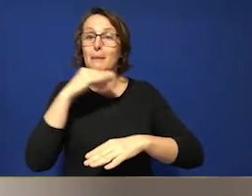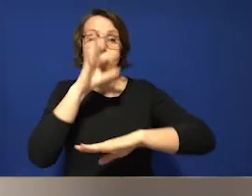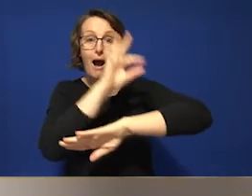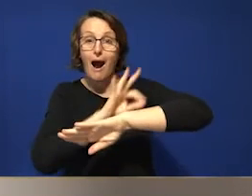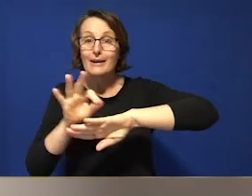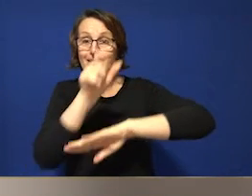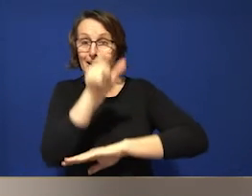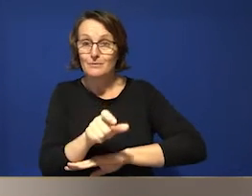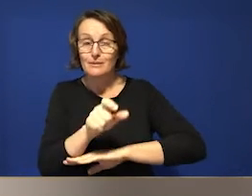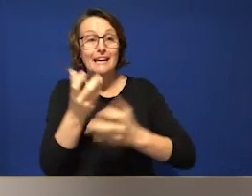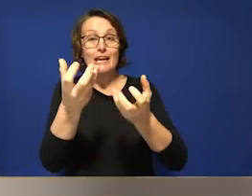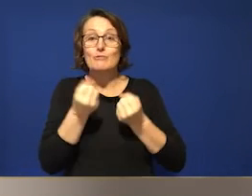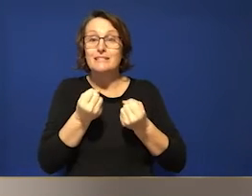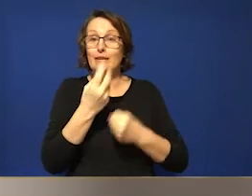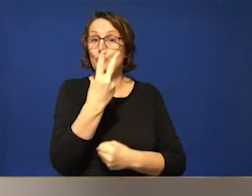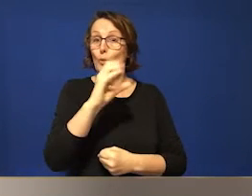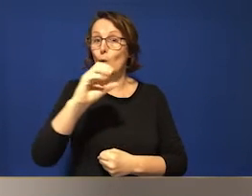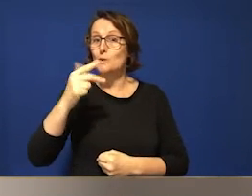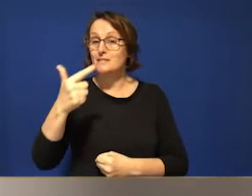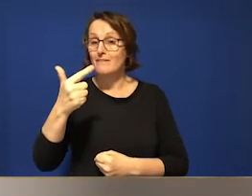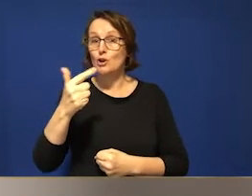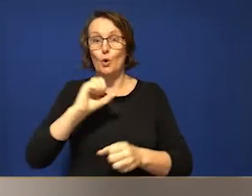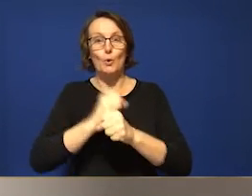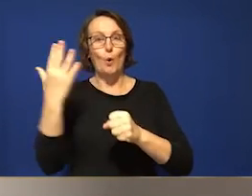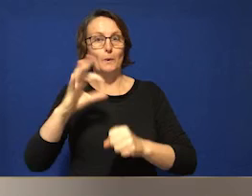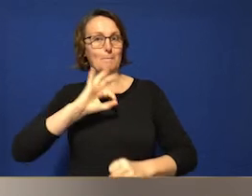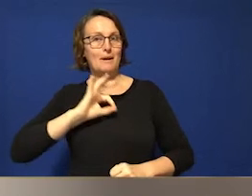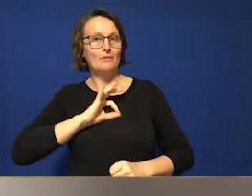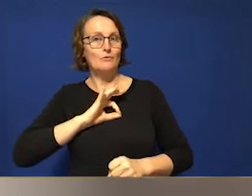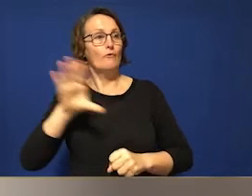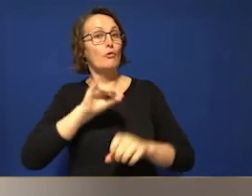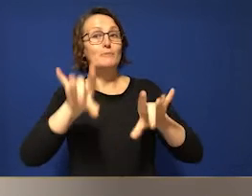and recipient of the 2007 Gold Medal from the Australian Institute of Architects,